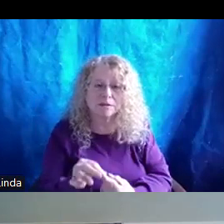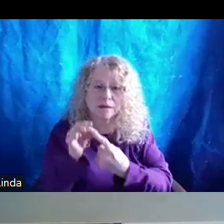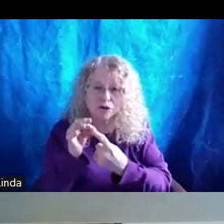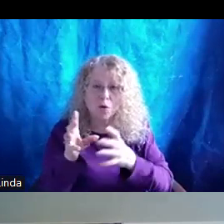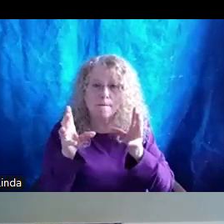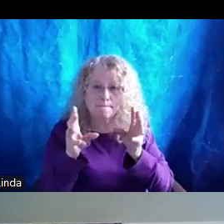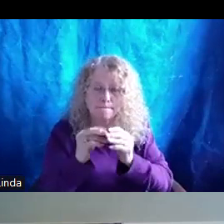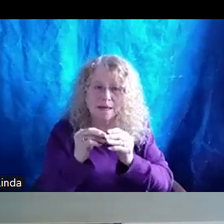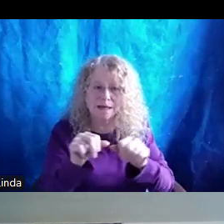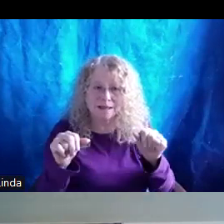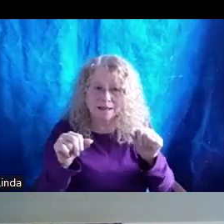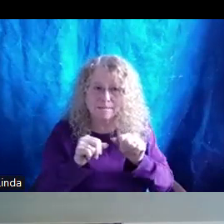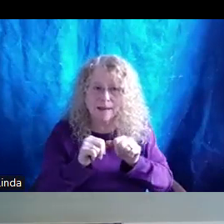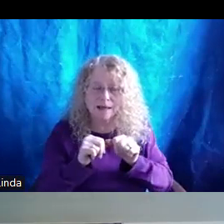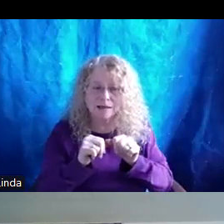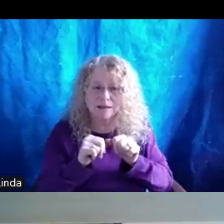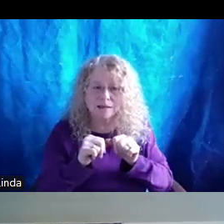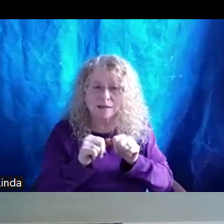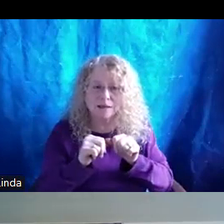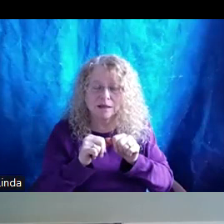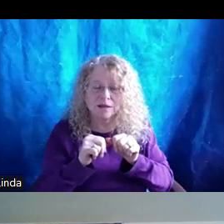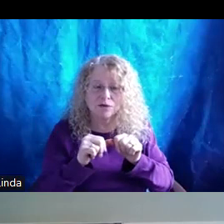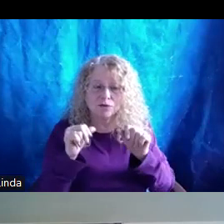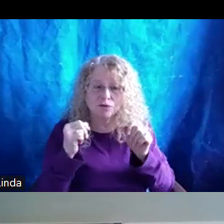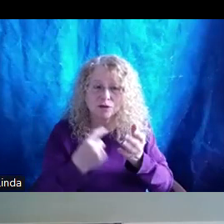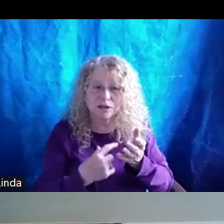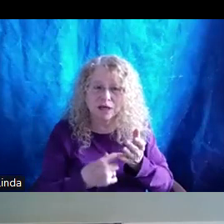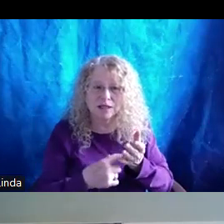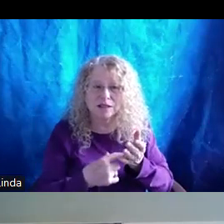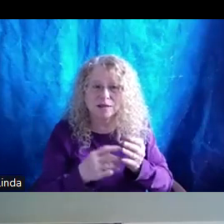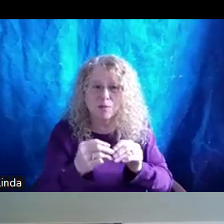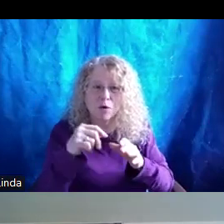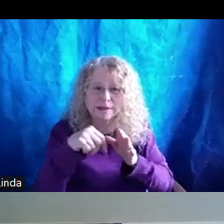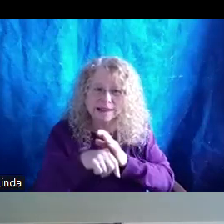TO DISCUSS IN A LITTLE BIT MORE DEPTH SOME OF THE LEGISLATIVE UPDATES AND THE PROCESS